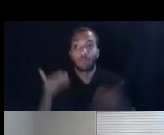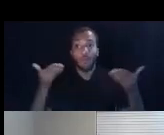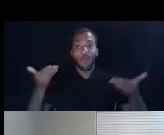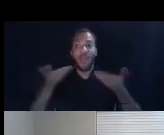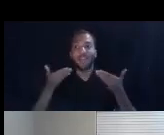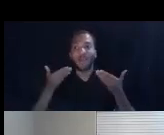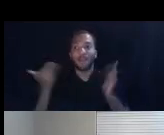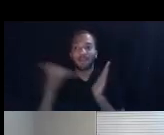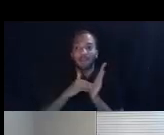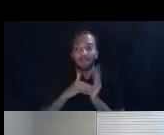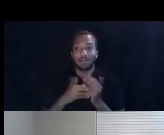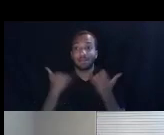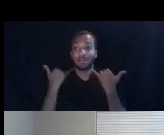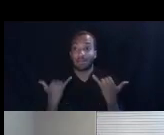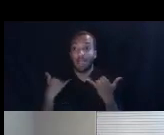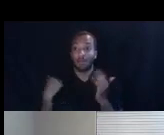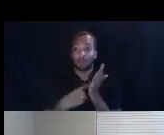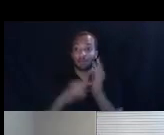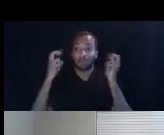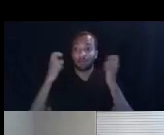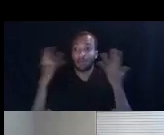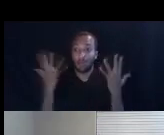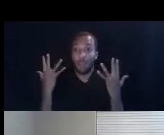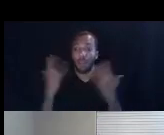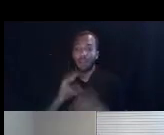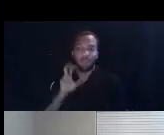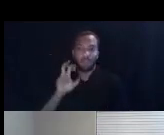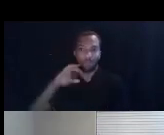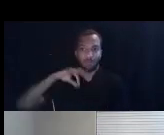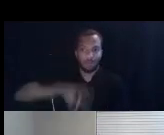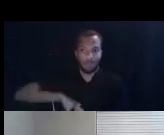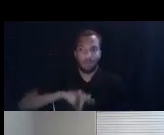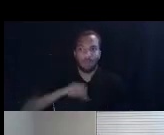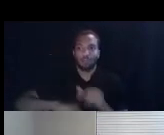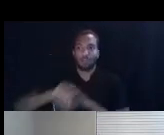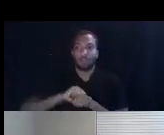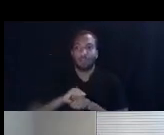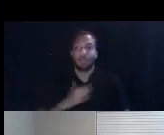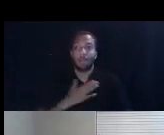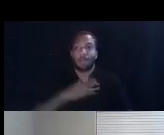in our community's health. My name is Uju. I use they, them pronouns. And I am one of the co-directors